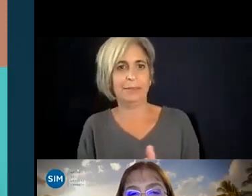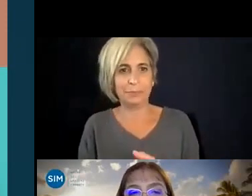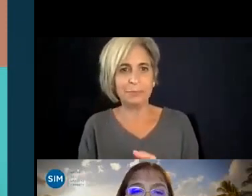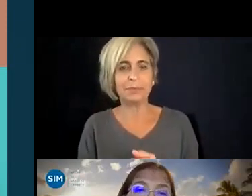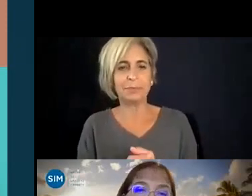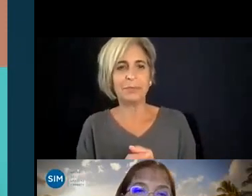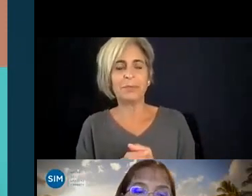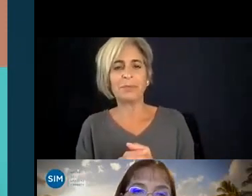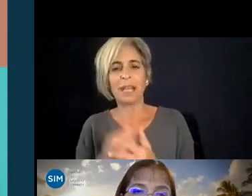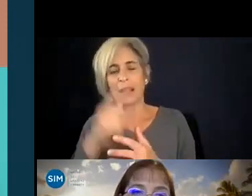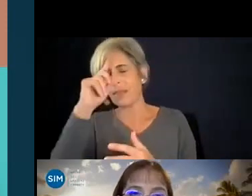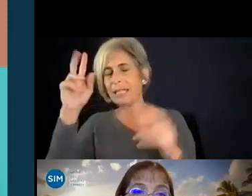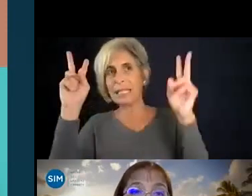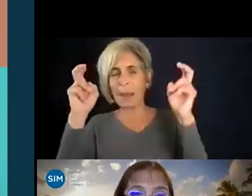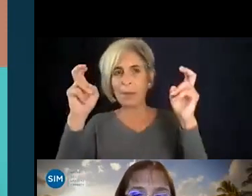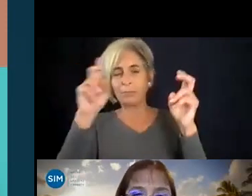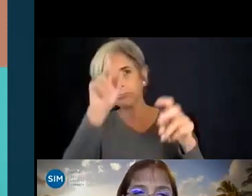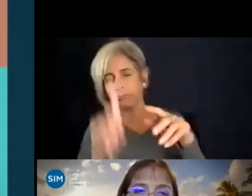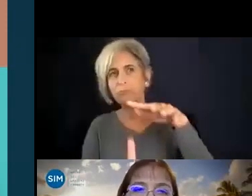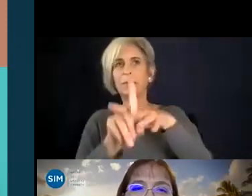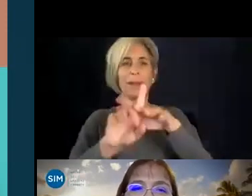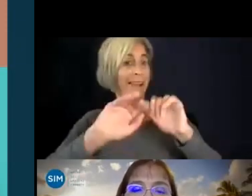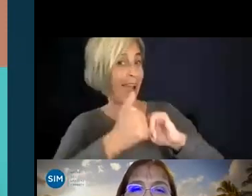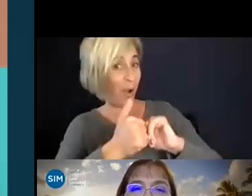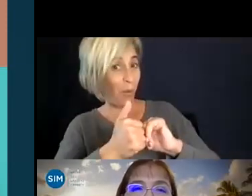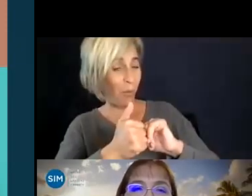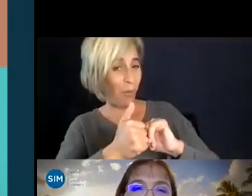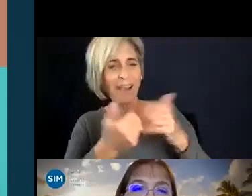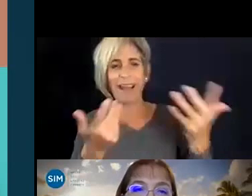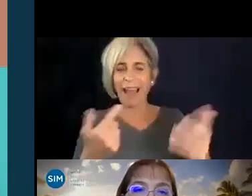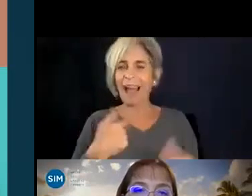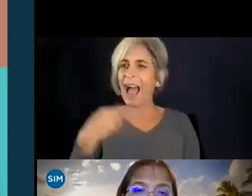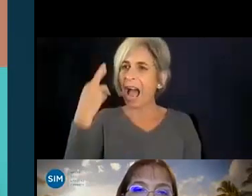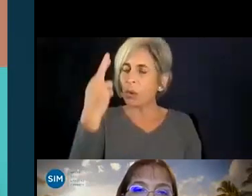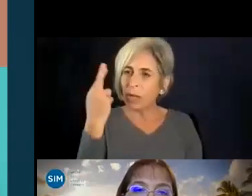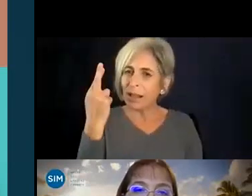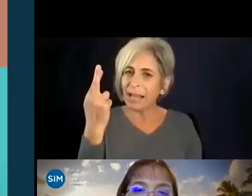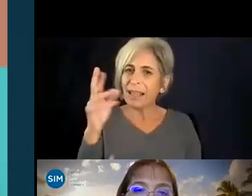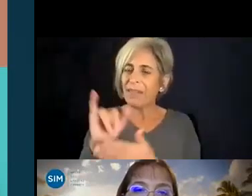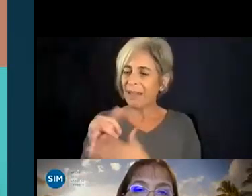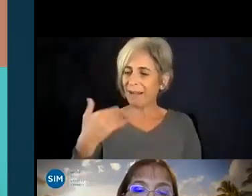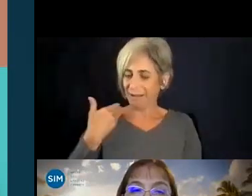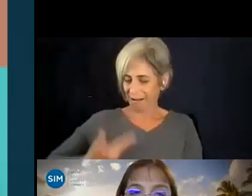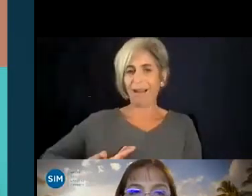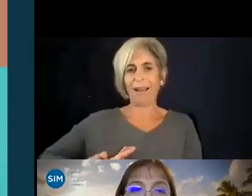This topic came to me or came about because I realized that I or I shouldn't say I realized.